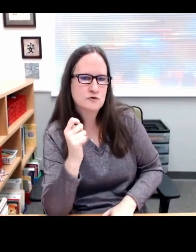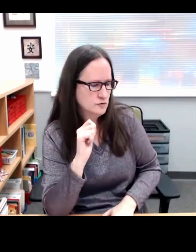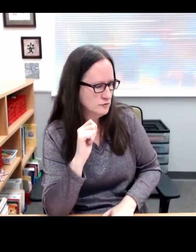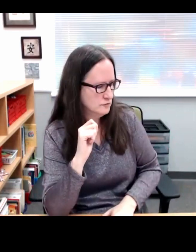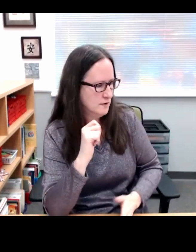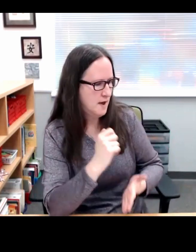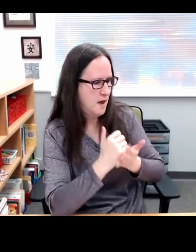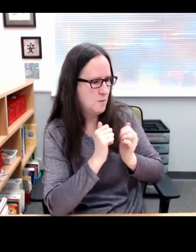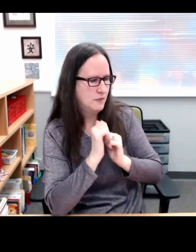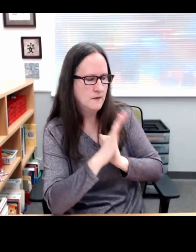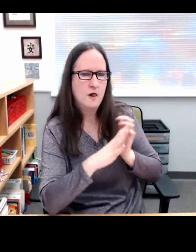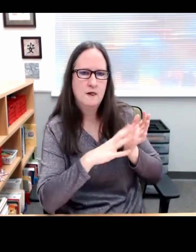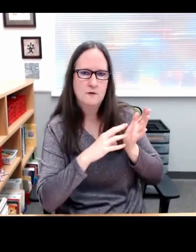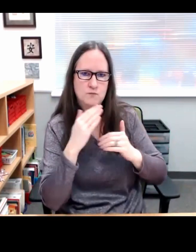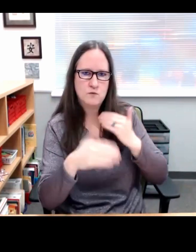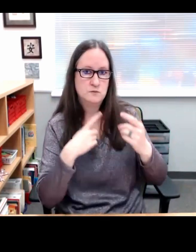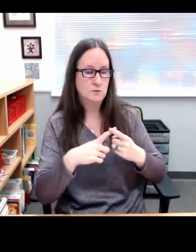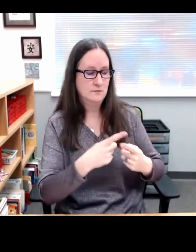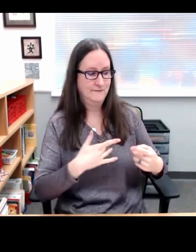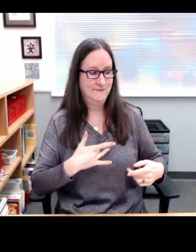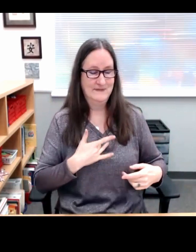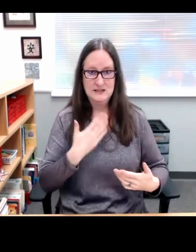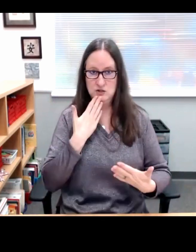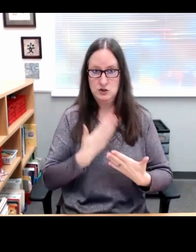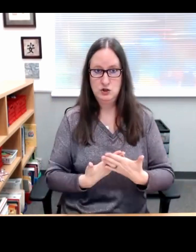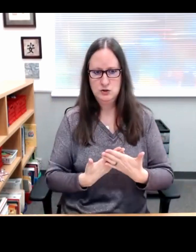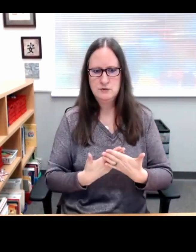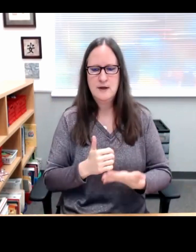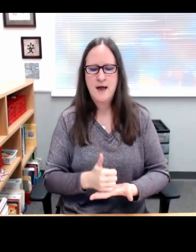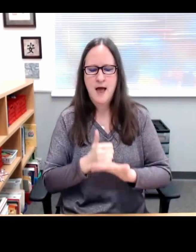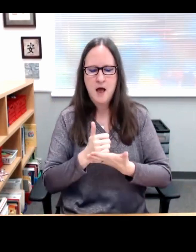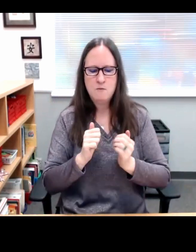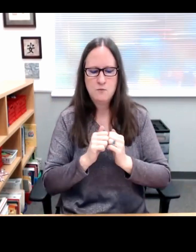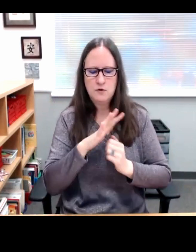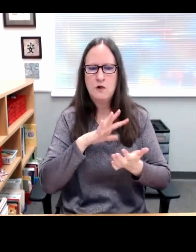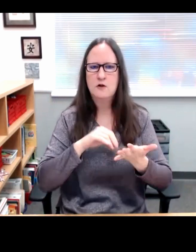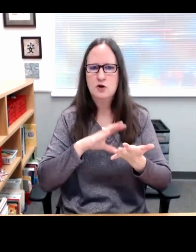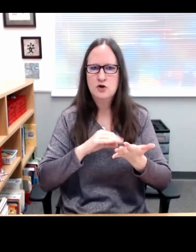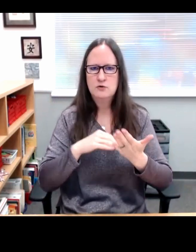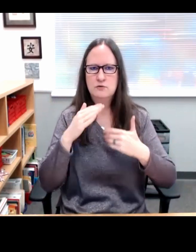see the way that you take care of yourself and others, and they start feeling good about